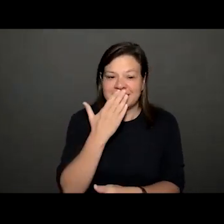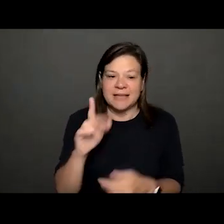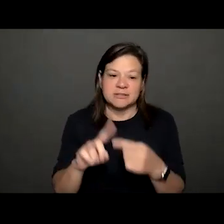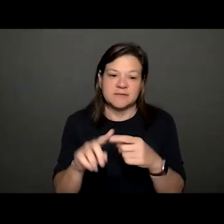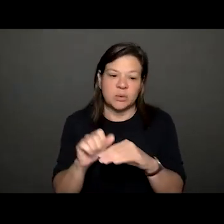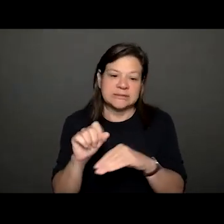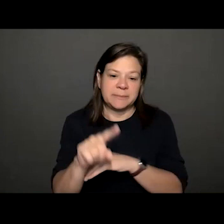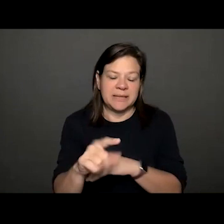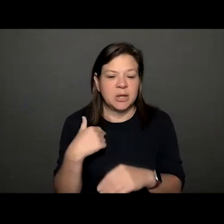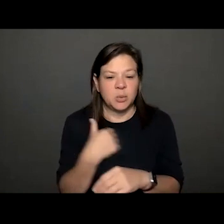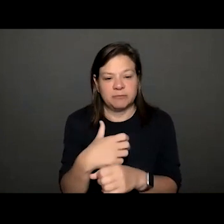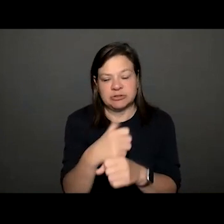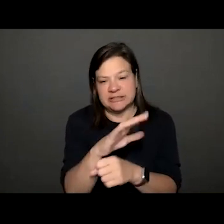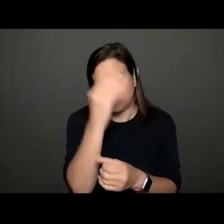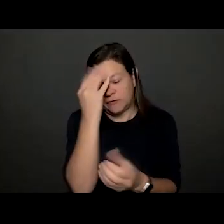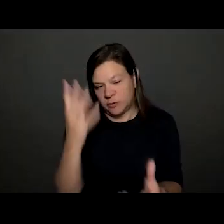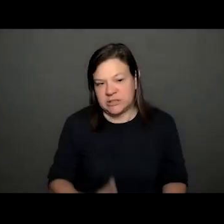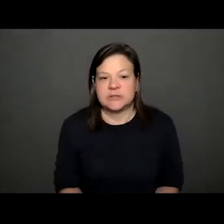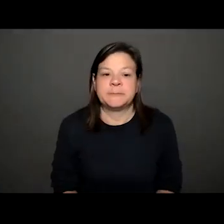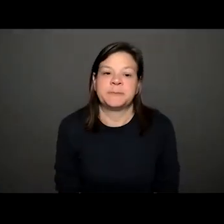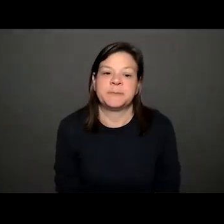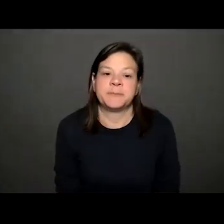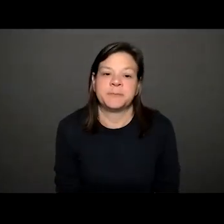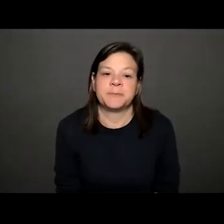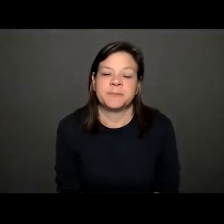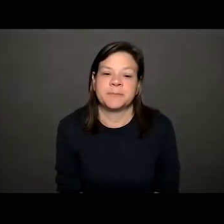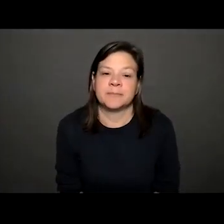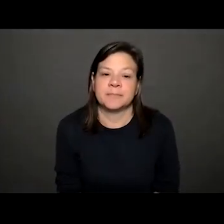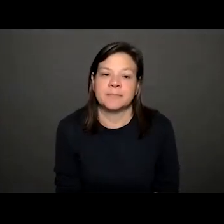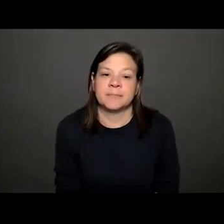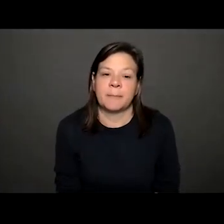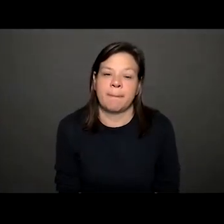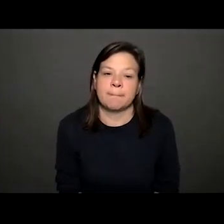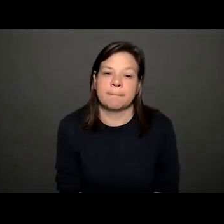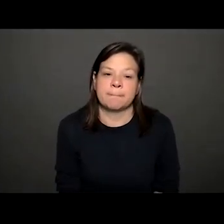LET'S TAKE A LOOK NOW AT MY CONTACT RECORD. LET ME REFRESH.